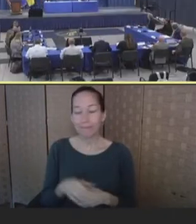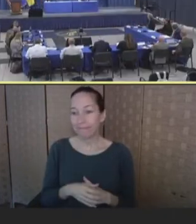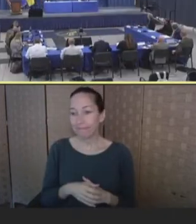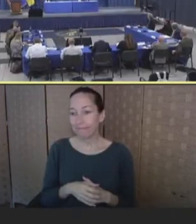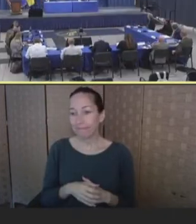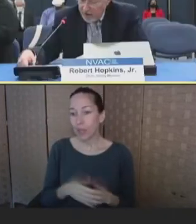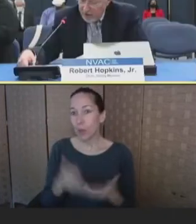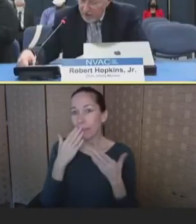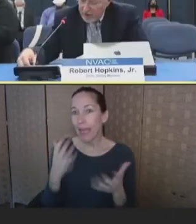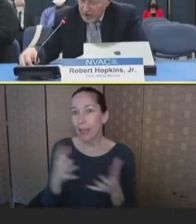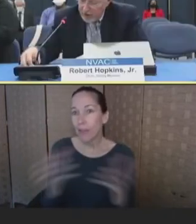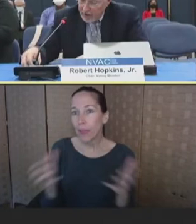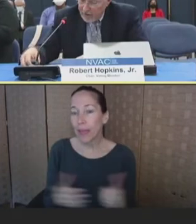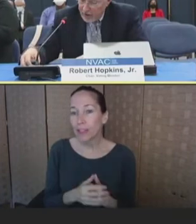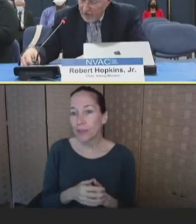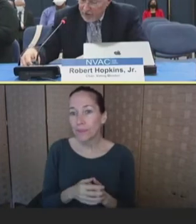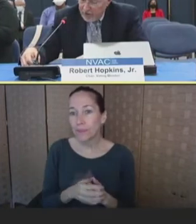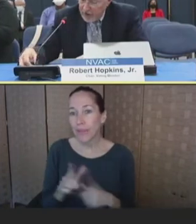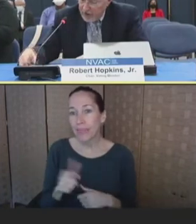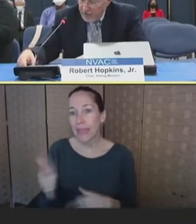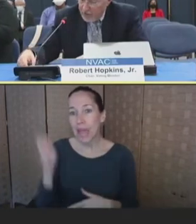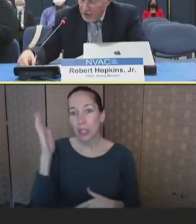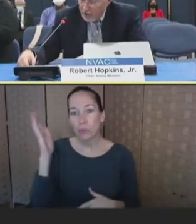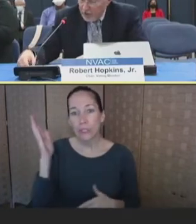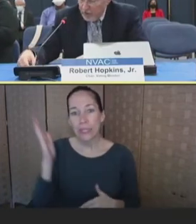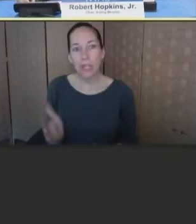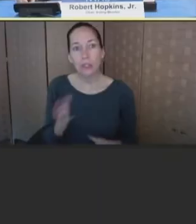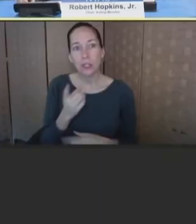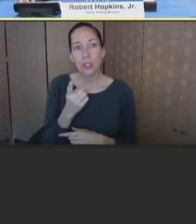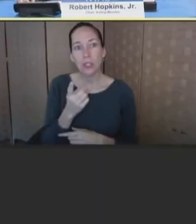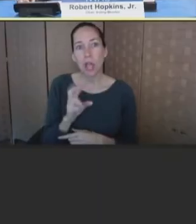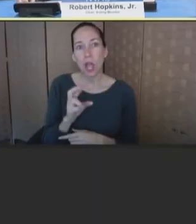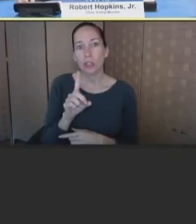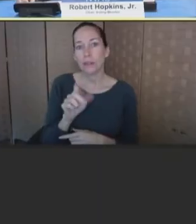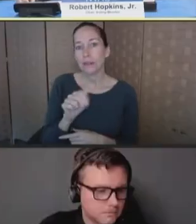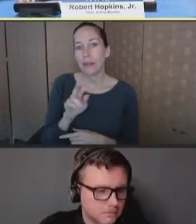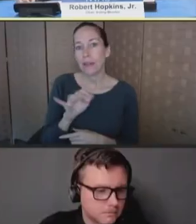Our next presenter is Dr. David Oshinsky from New York University, speaking about vaccine